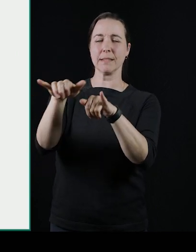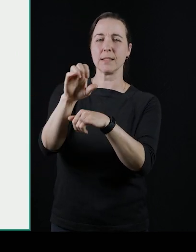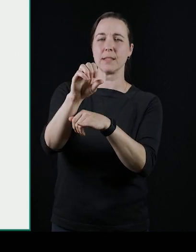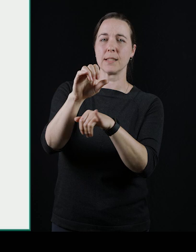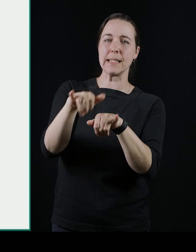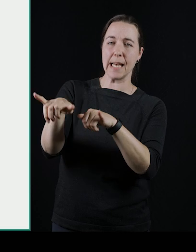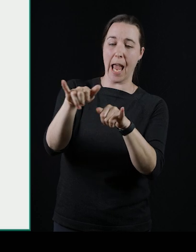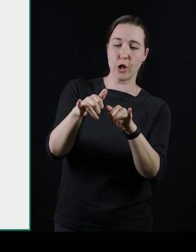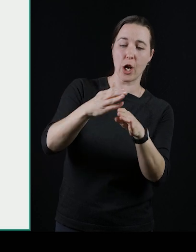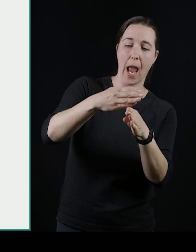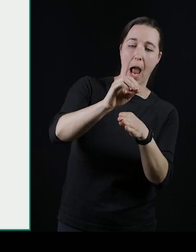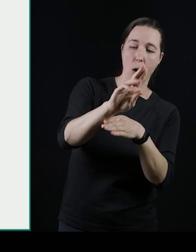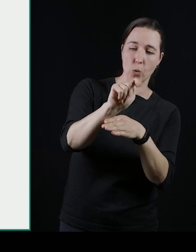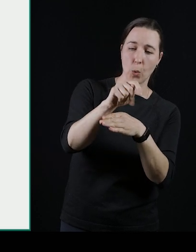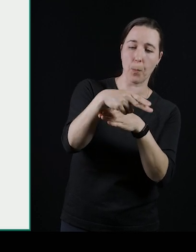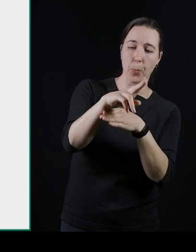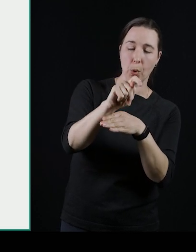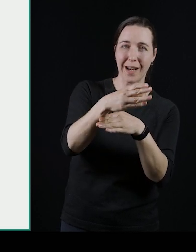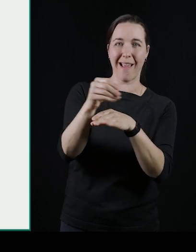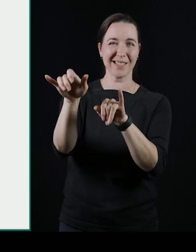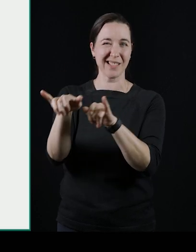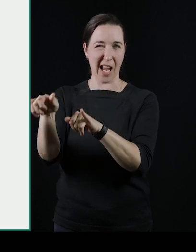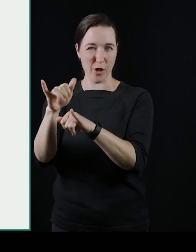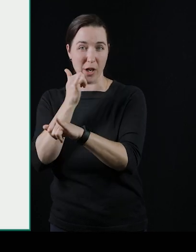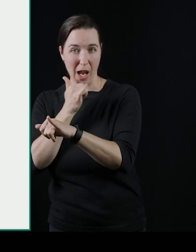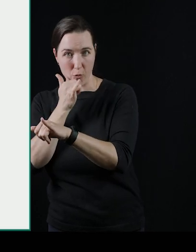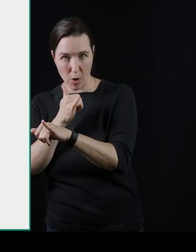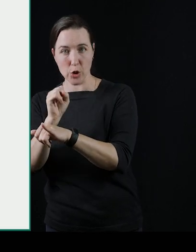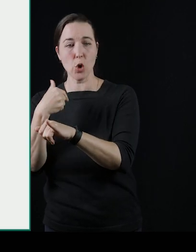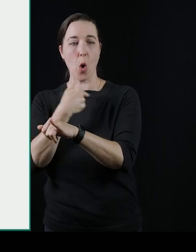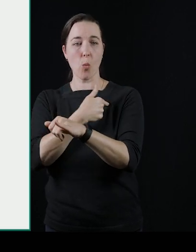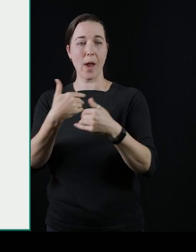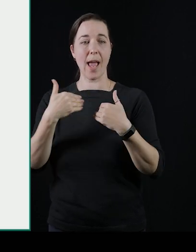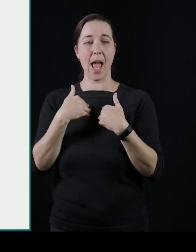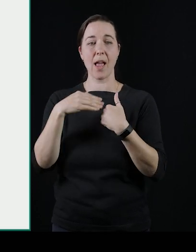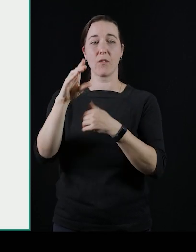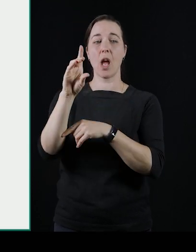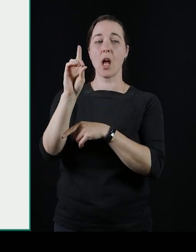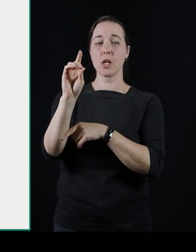on standard output and standard error, right? So we have created a .net core console application